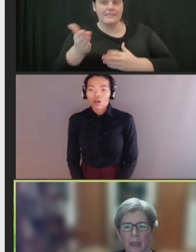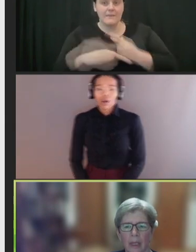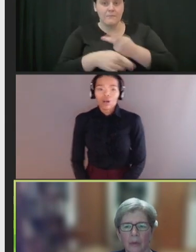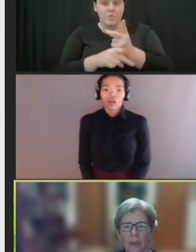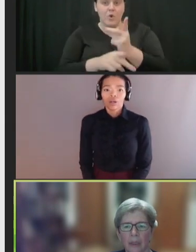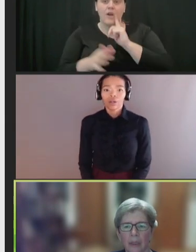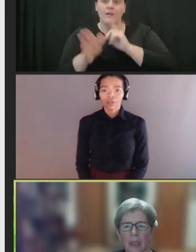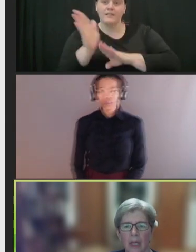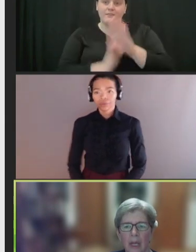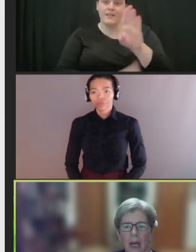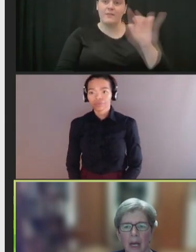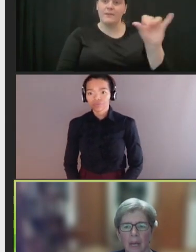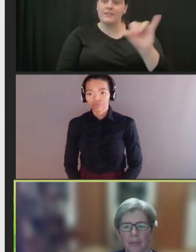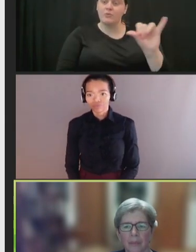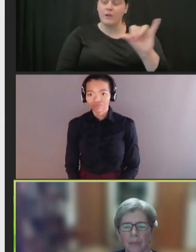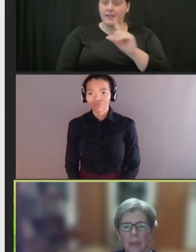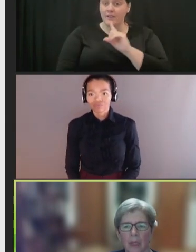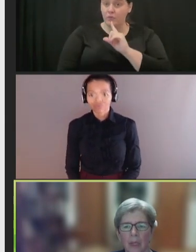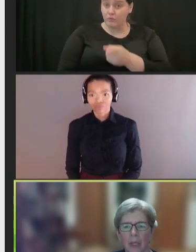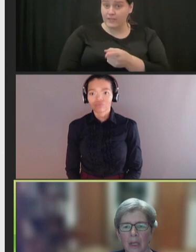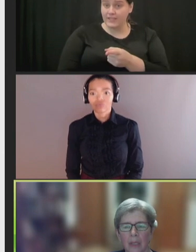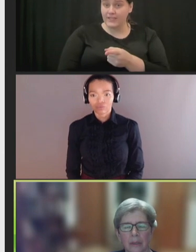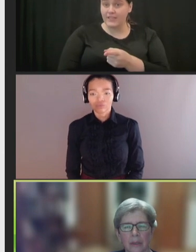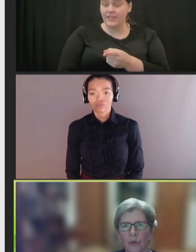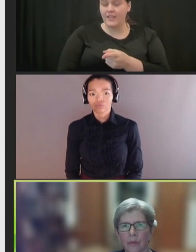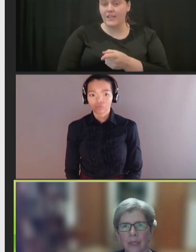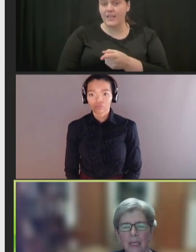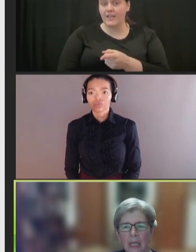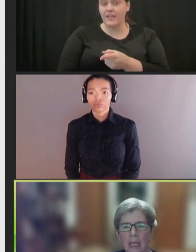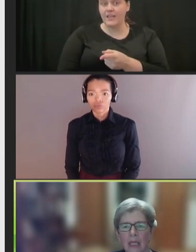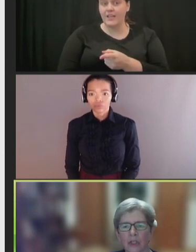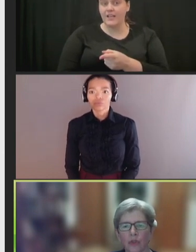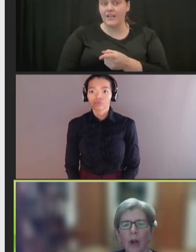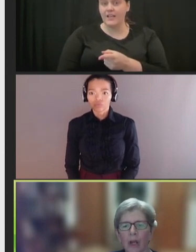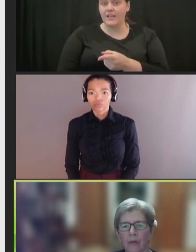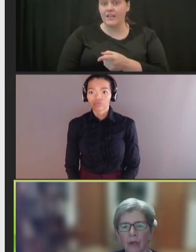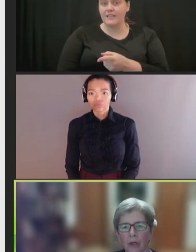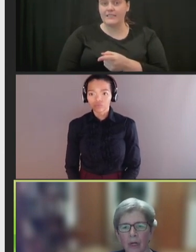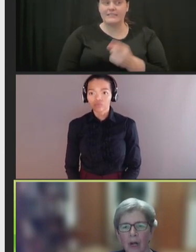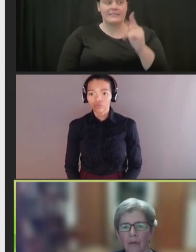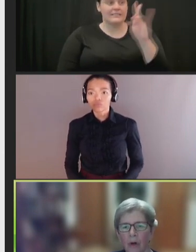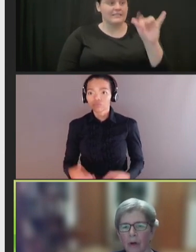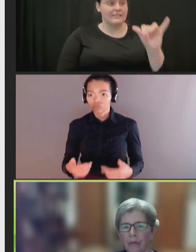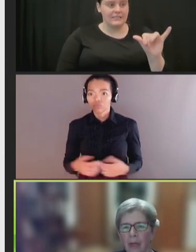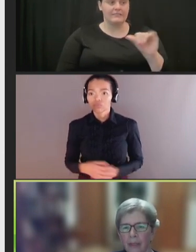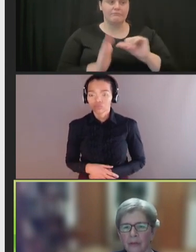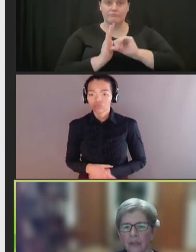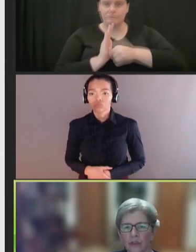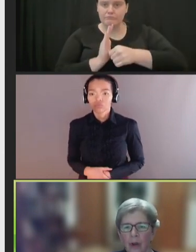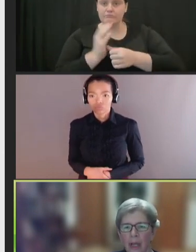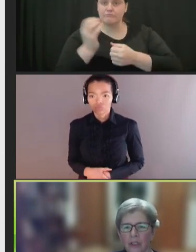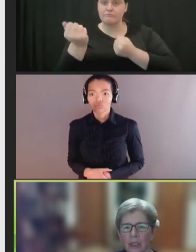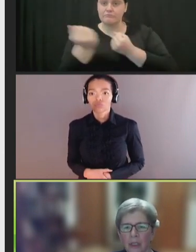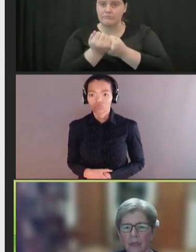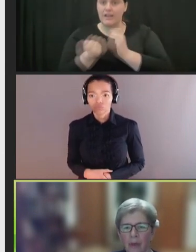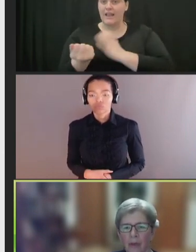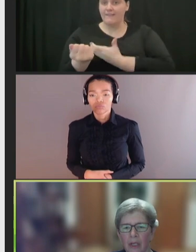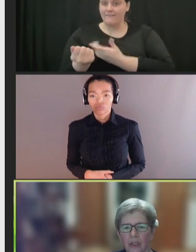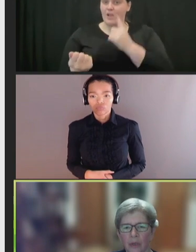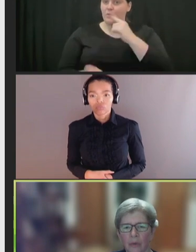And it really is sort of the key driver of our vaccine strategy at the foundation,